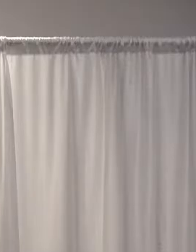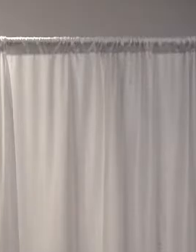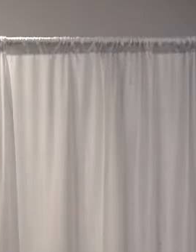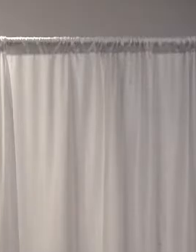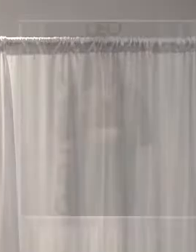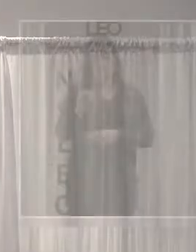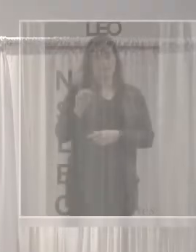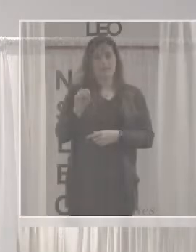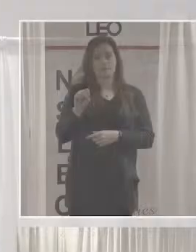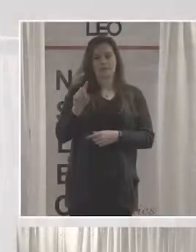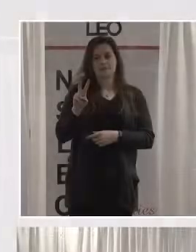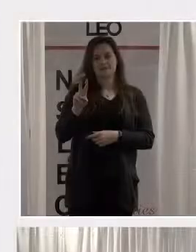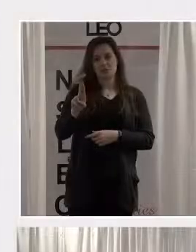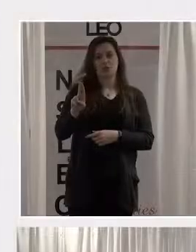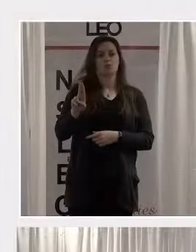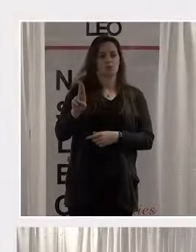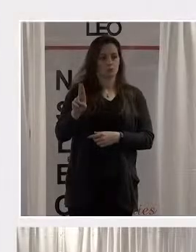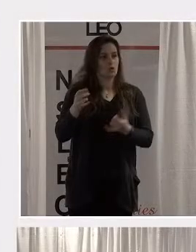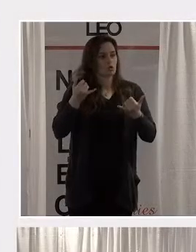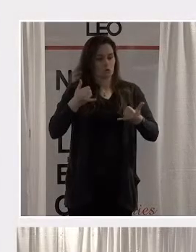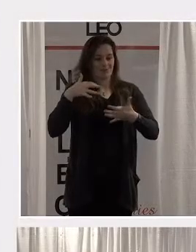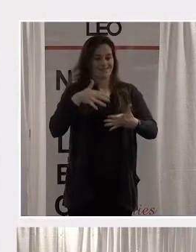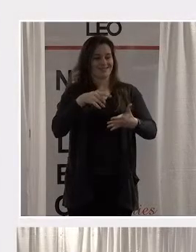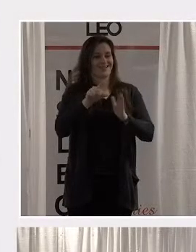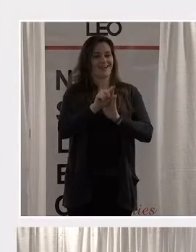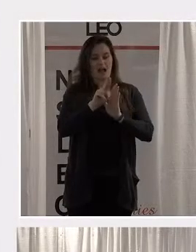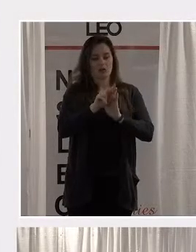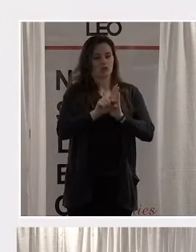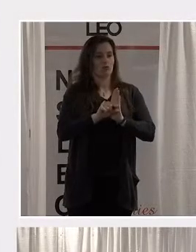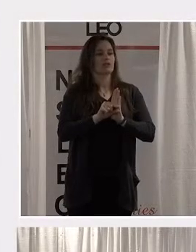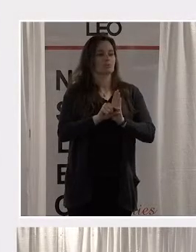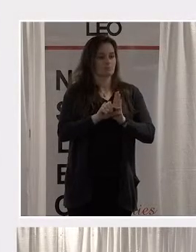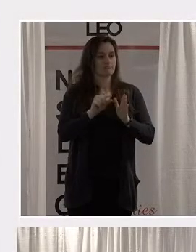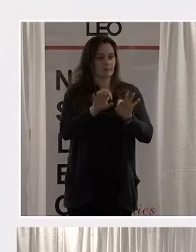AND IS COMPLETING HER UNDERGRADUATE DEGREE IN BUSINESS ADMINISTRATION,